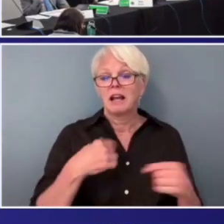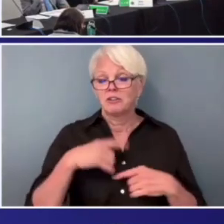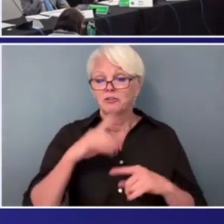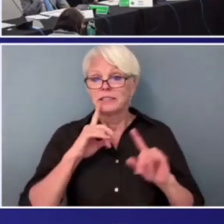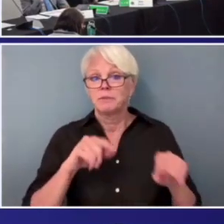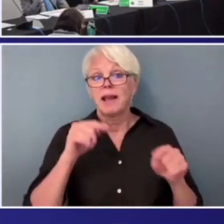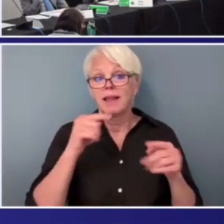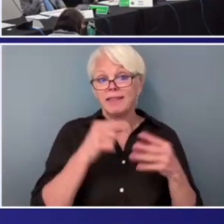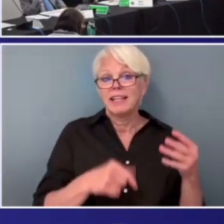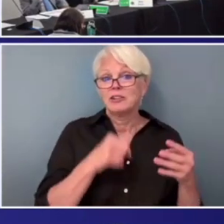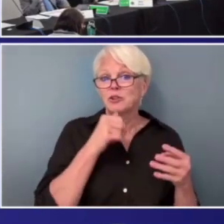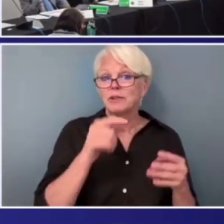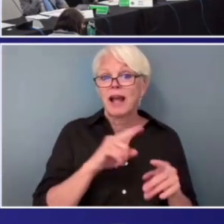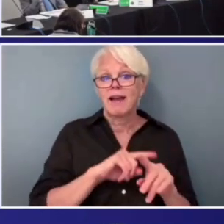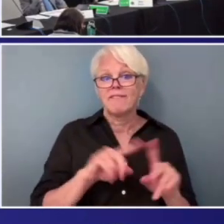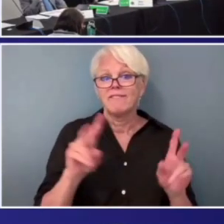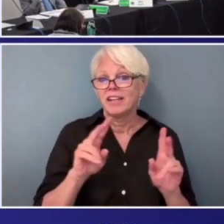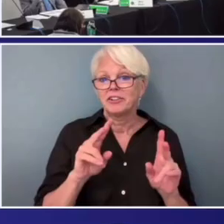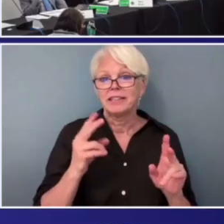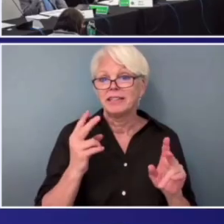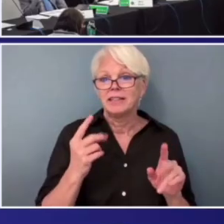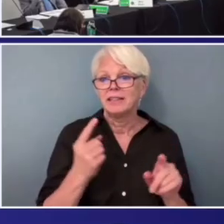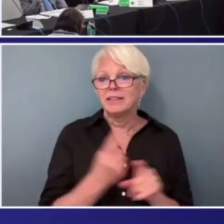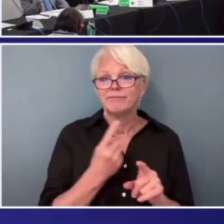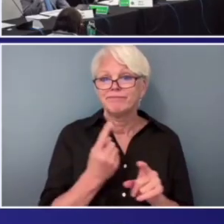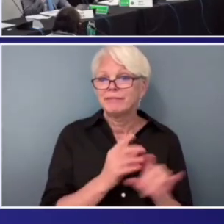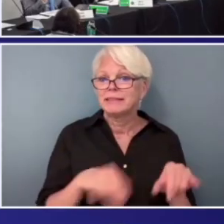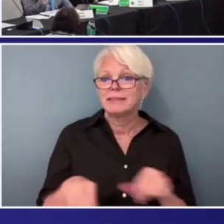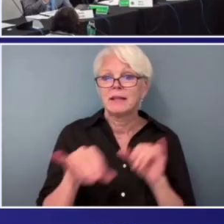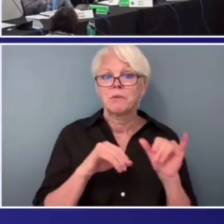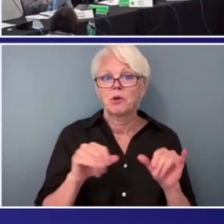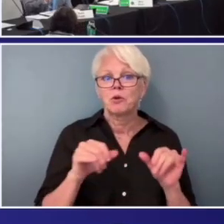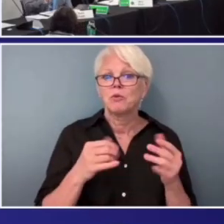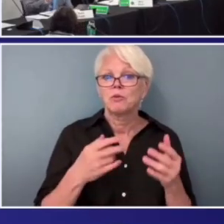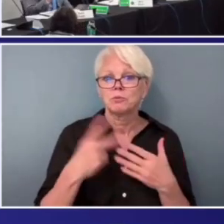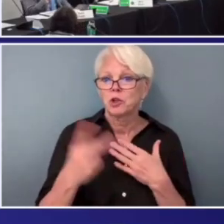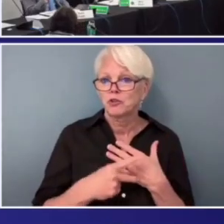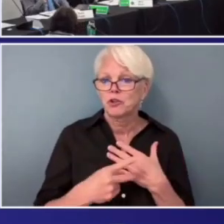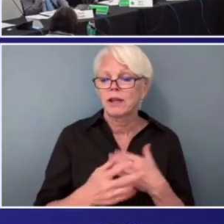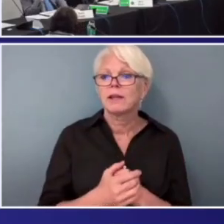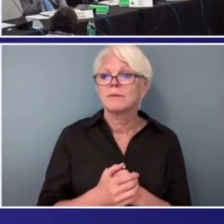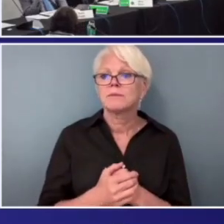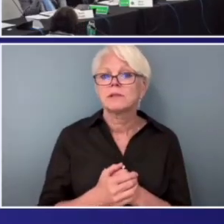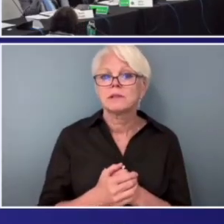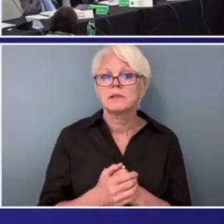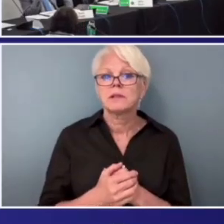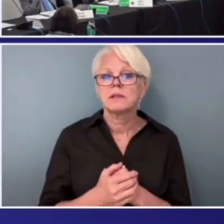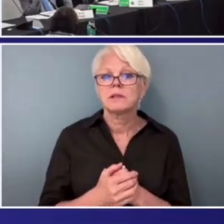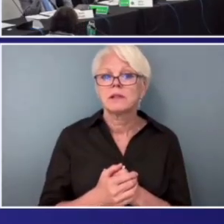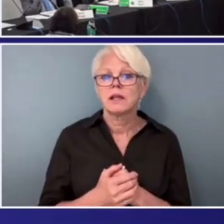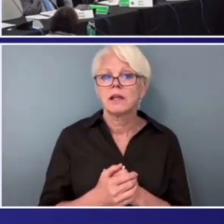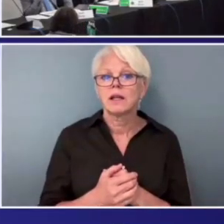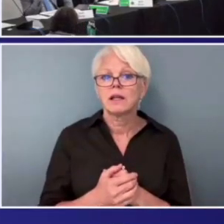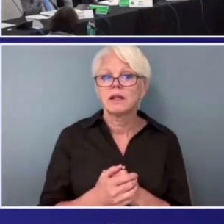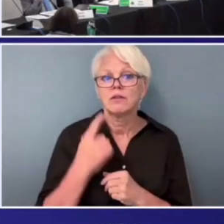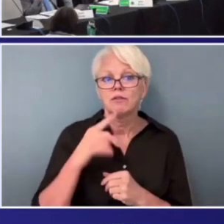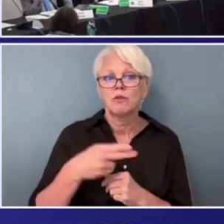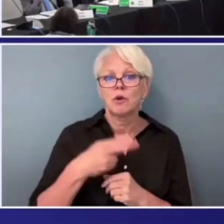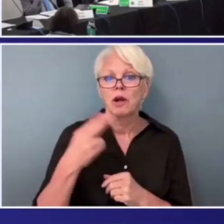typical or common programs in higher education. There are a few here and there.